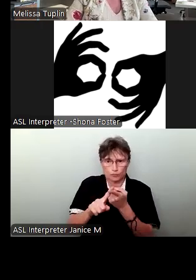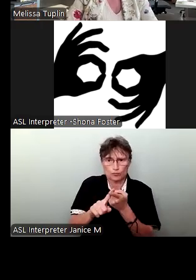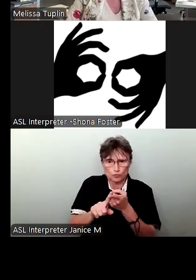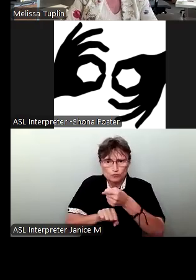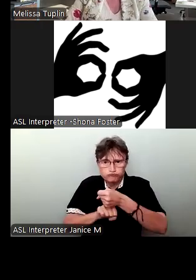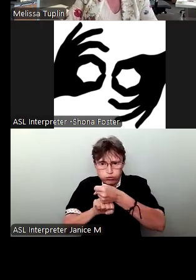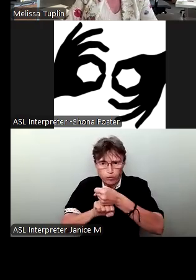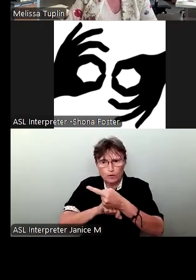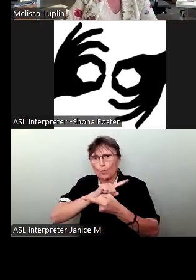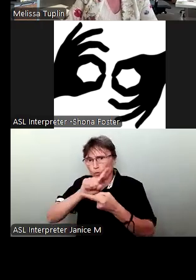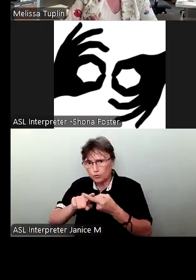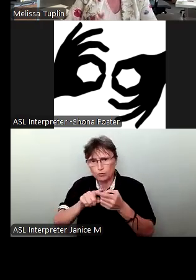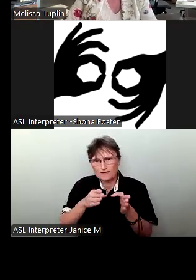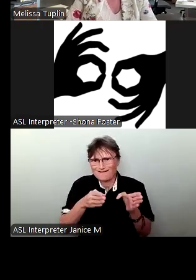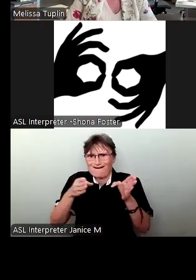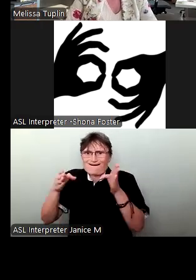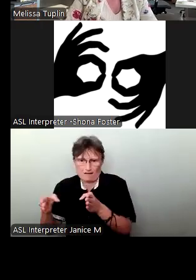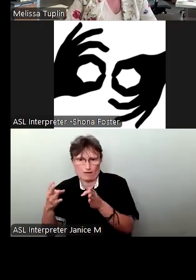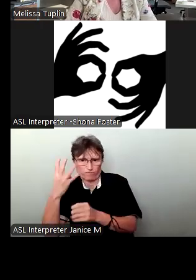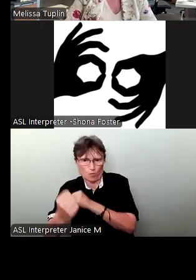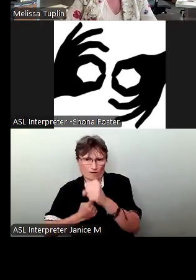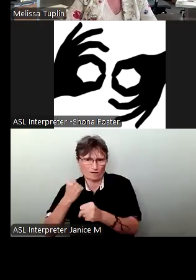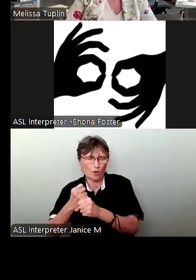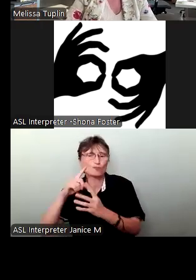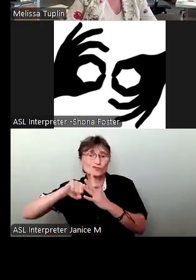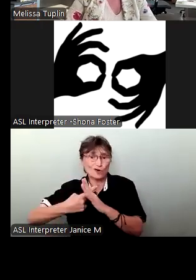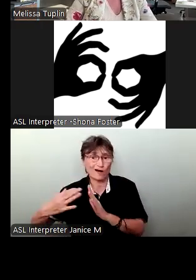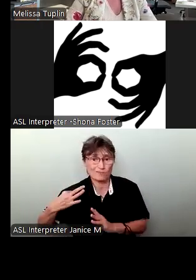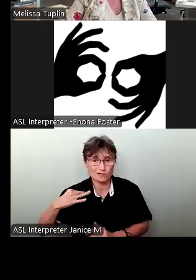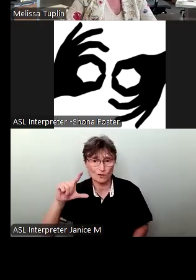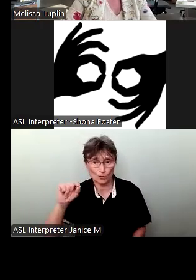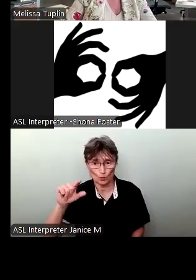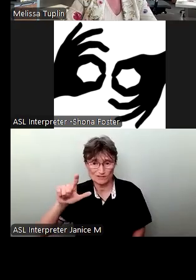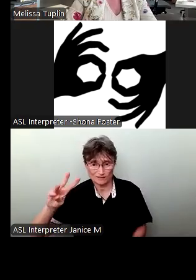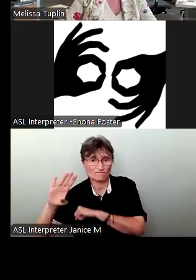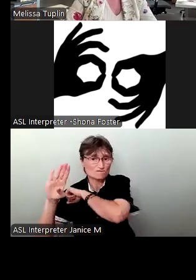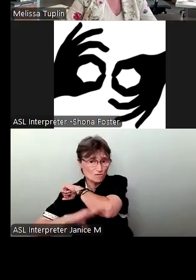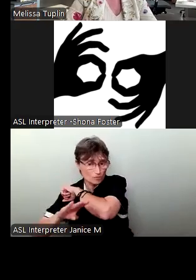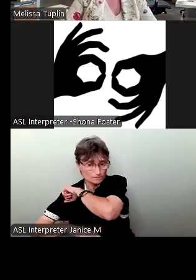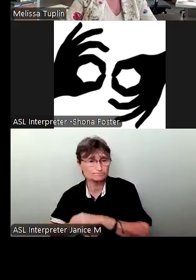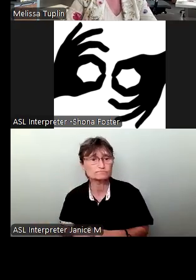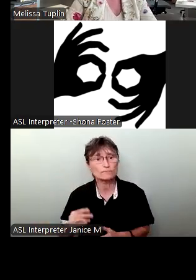The full guidelines, criteria and requirements for the four-year program for professional arts